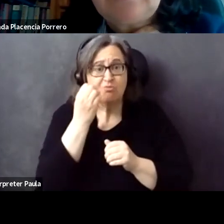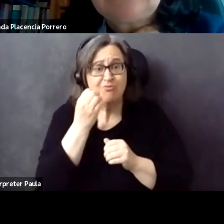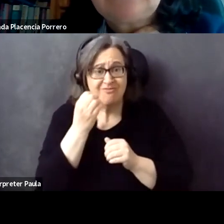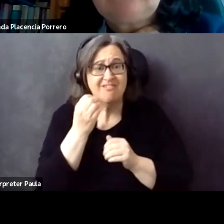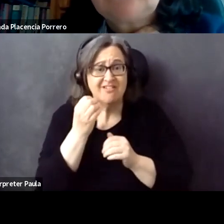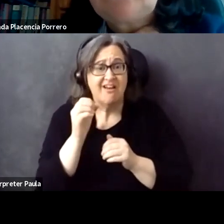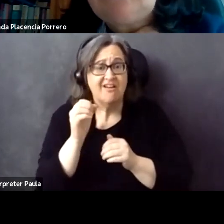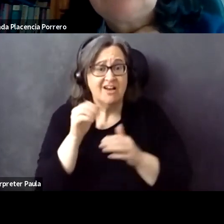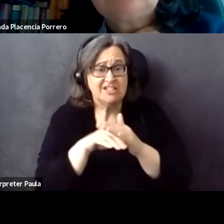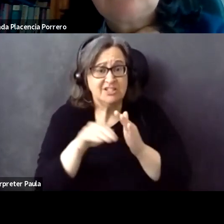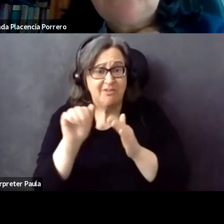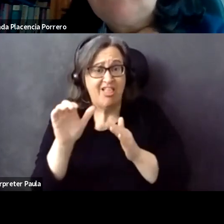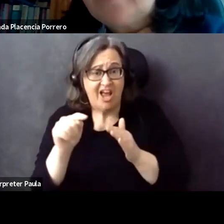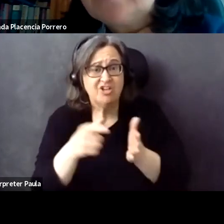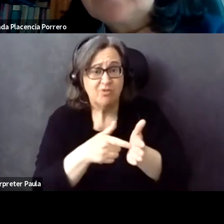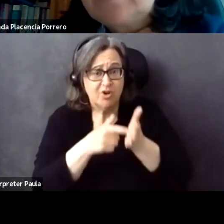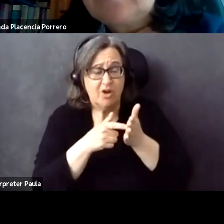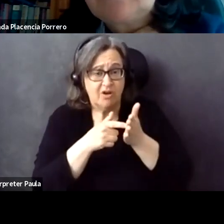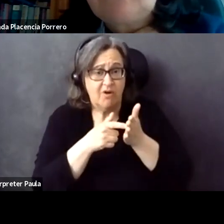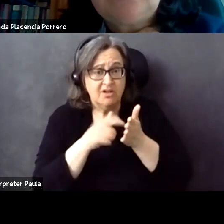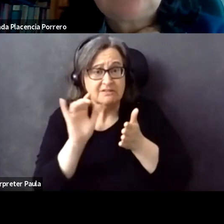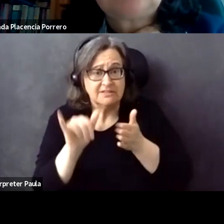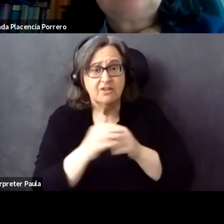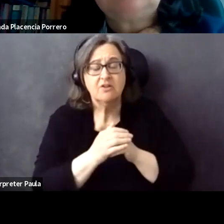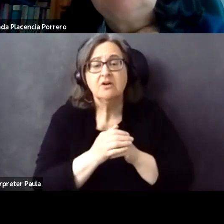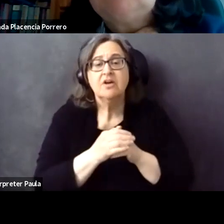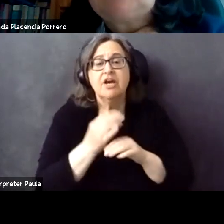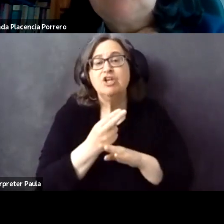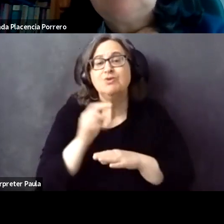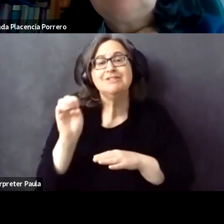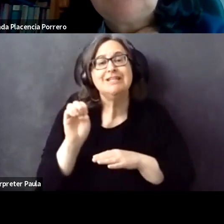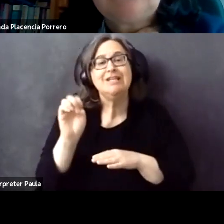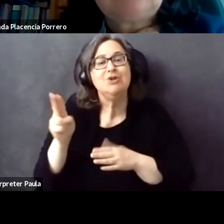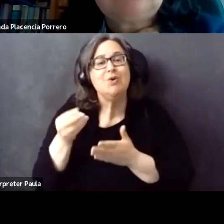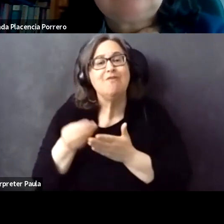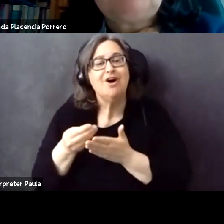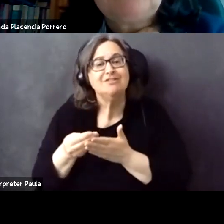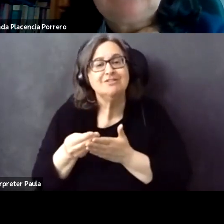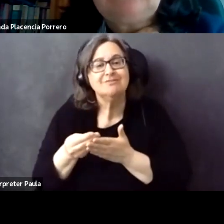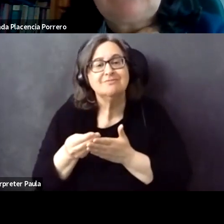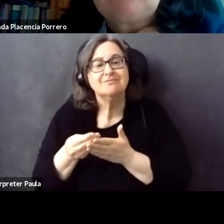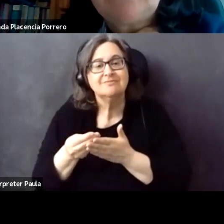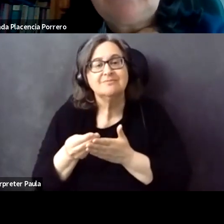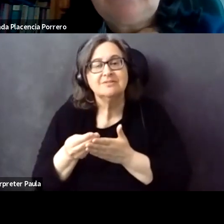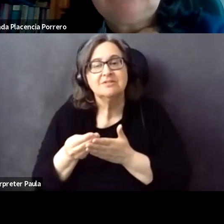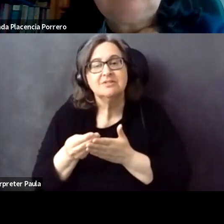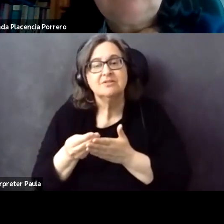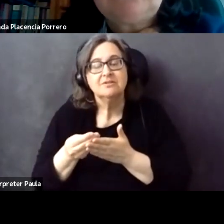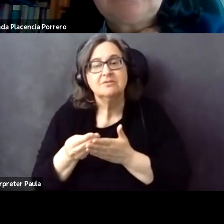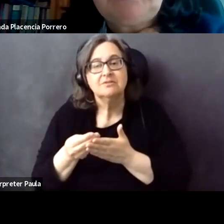procurement processes that are covered by the requirements of the act. And also